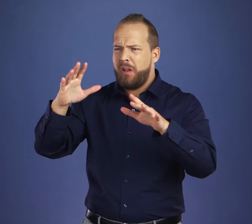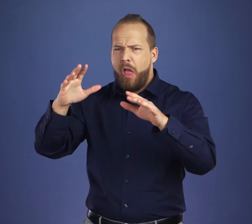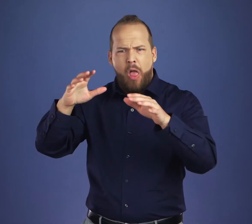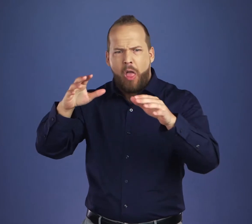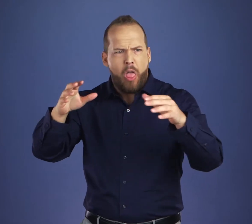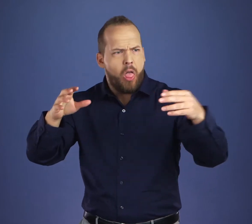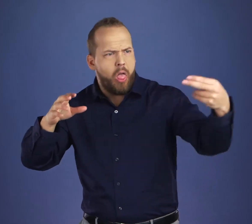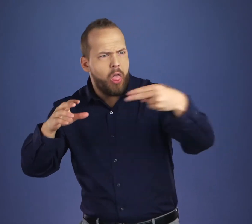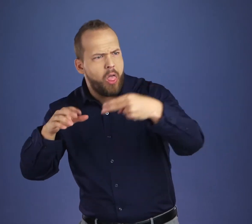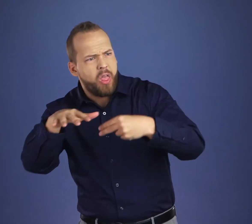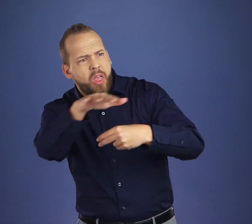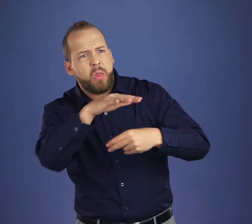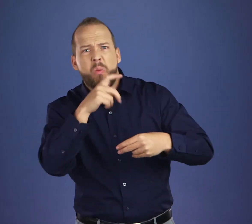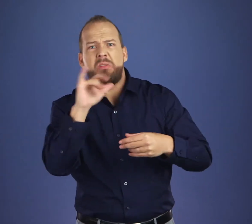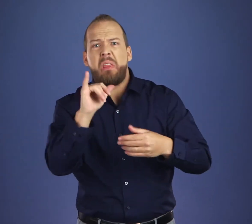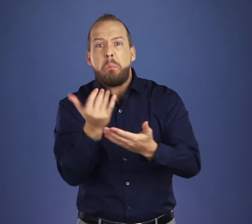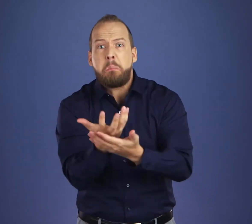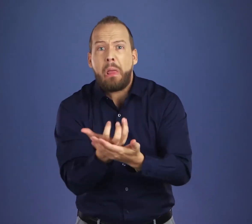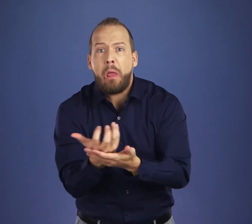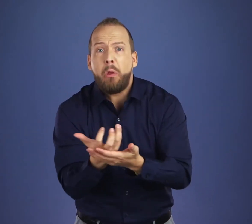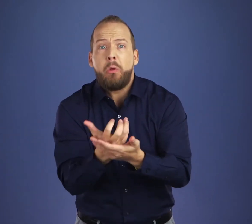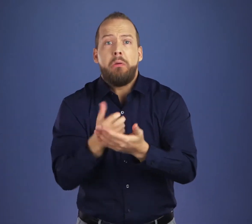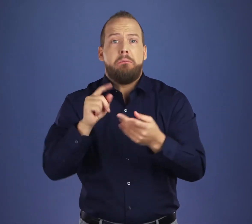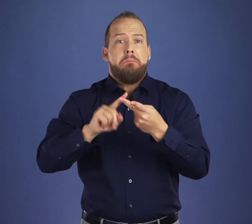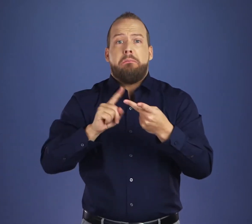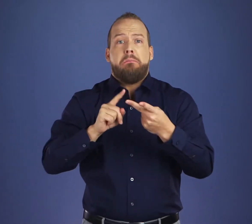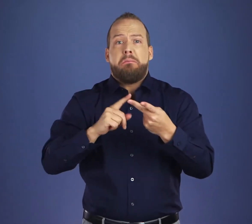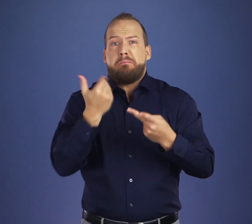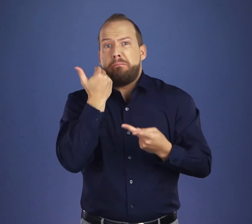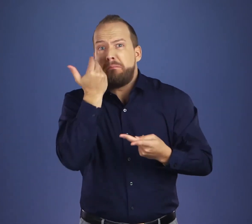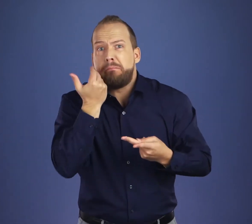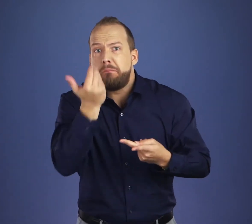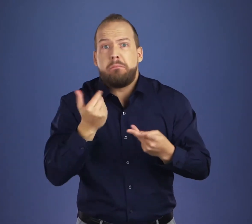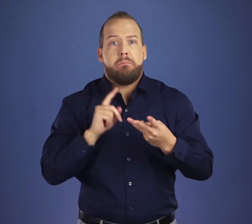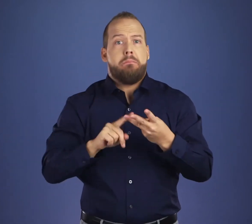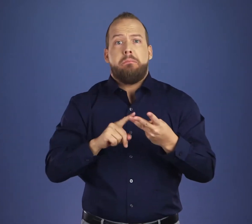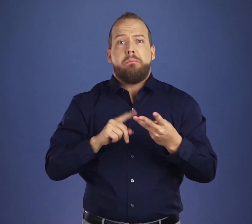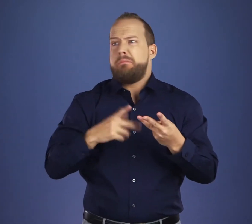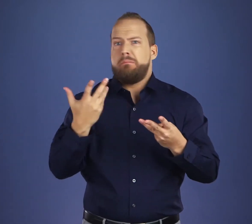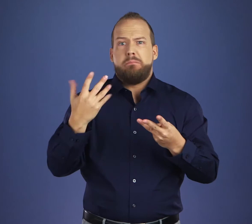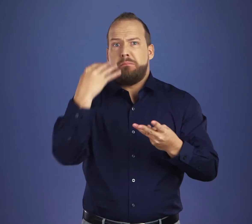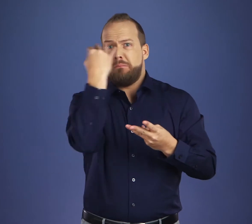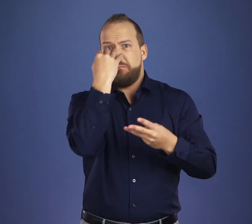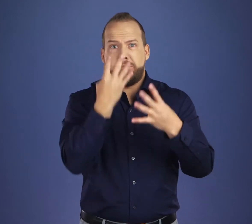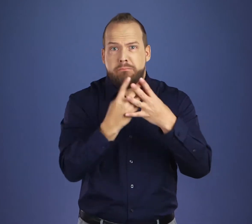So beggars, tramps, asylum inmates, prisoners, queers, plain crackpots,